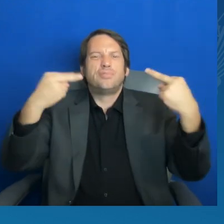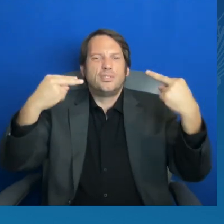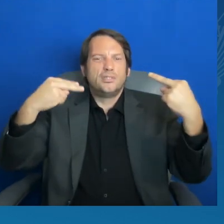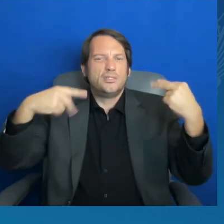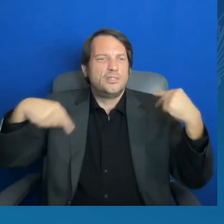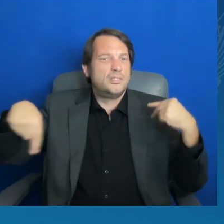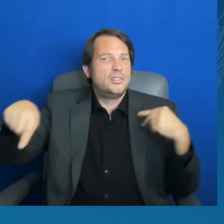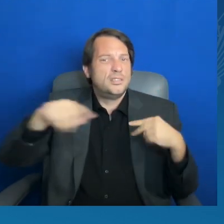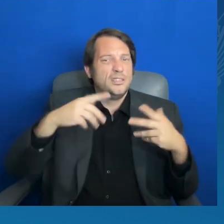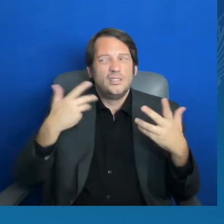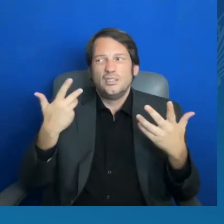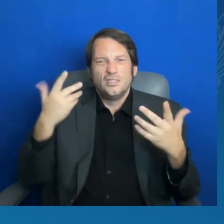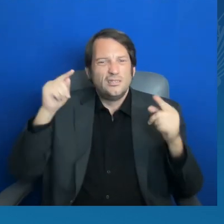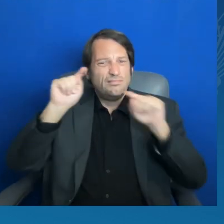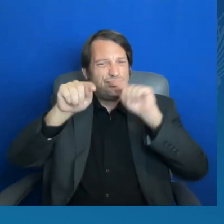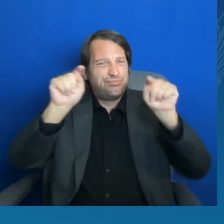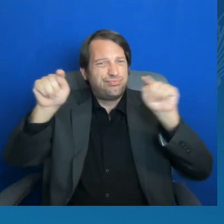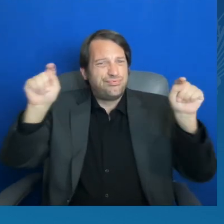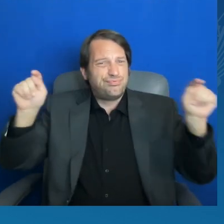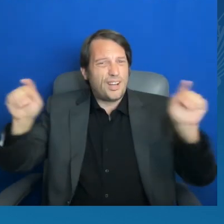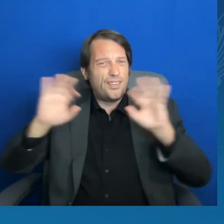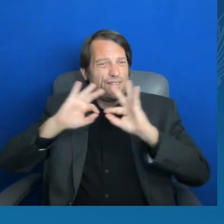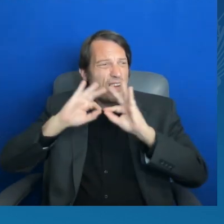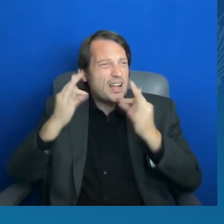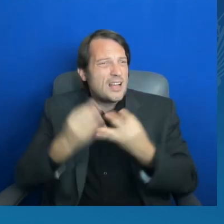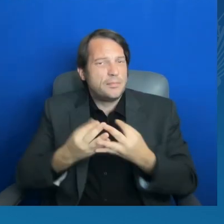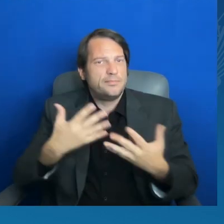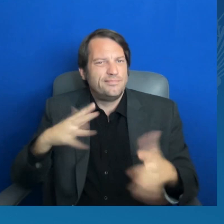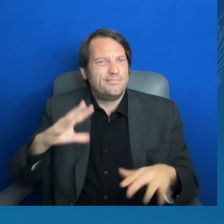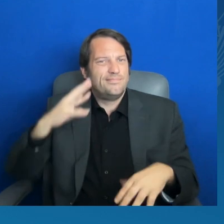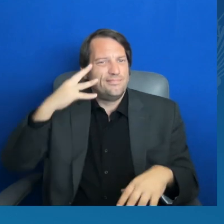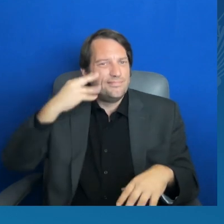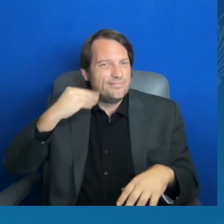and we consider that each incident that occurs --